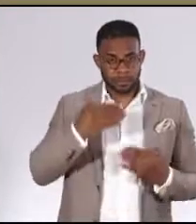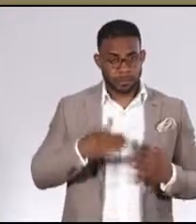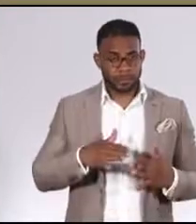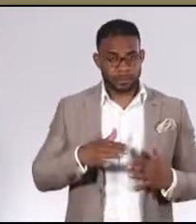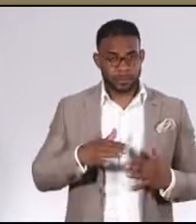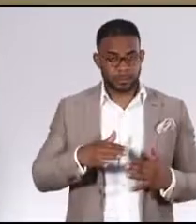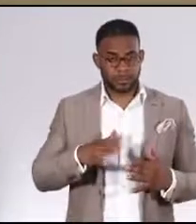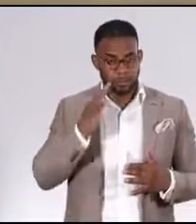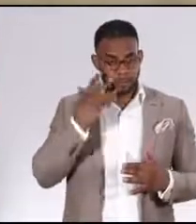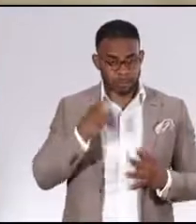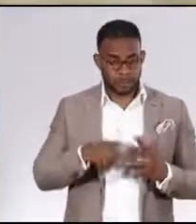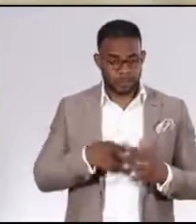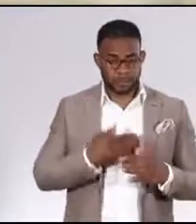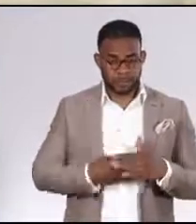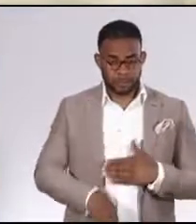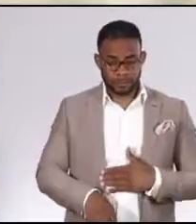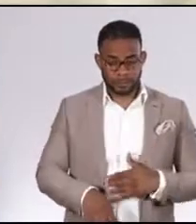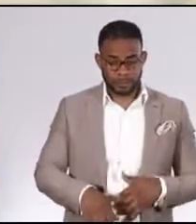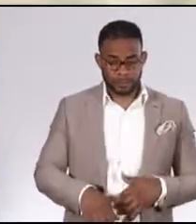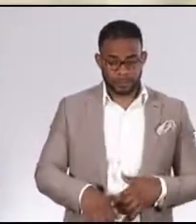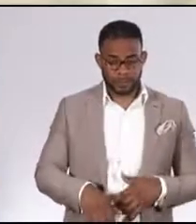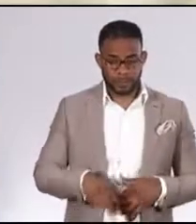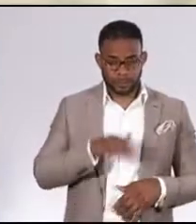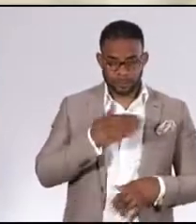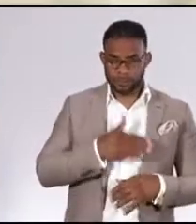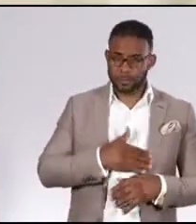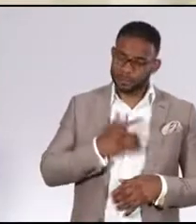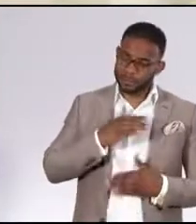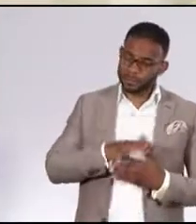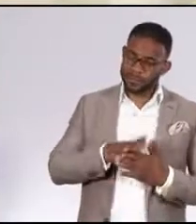My parents thought of such a nice quiet baby with a tendency to get scared easily.